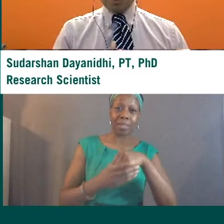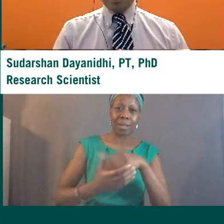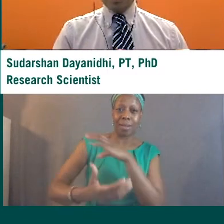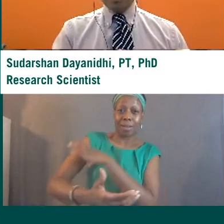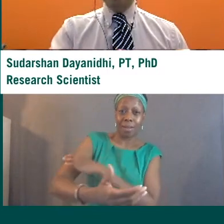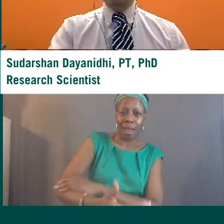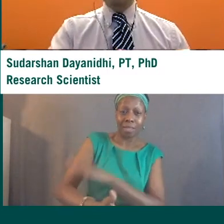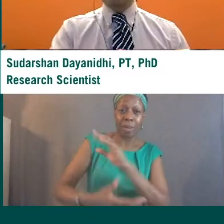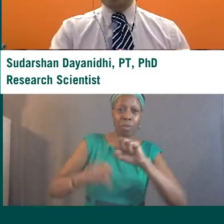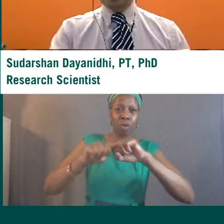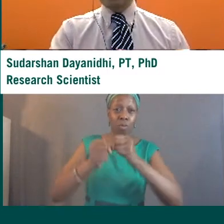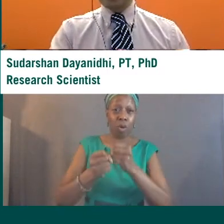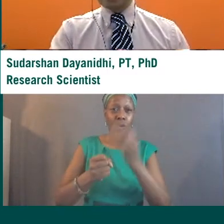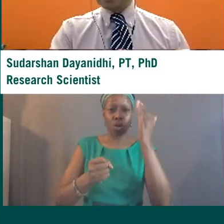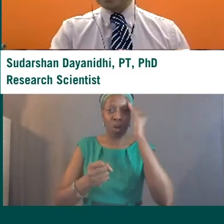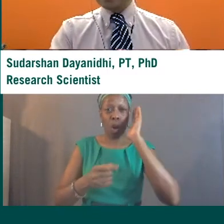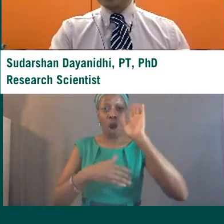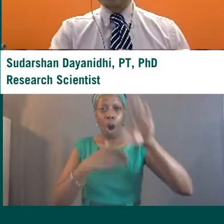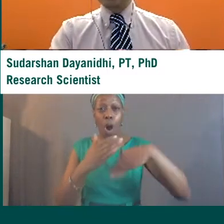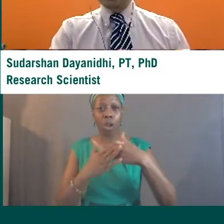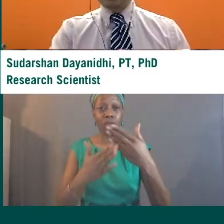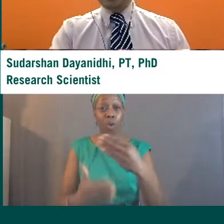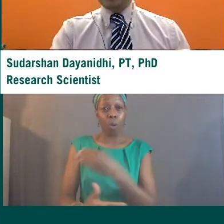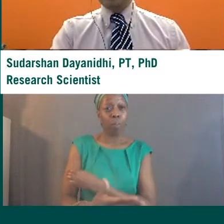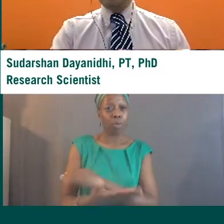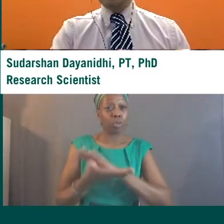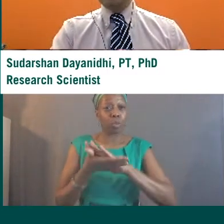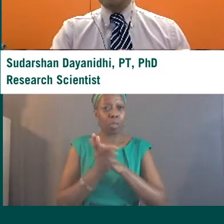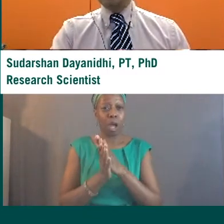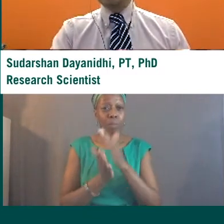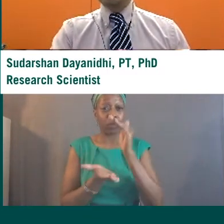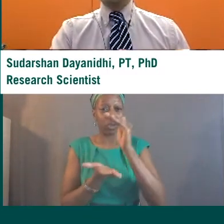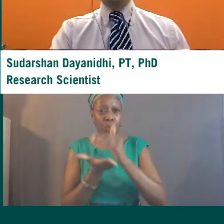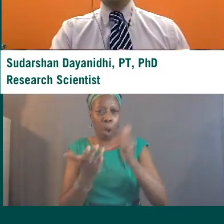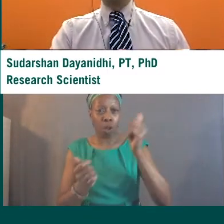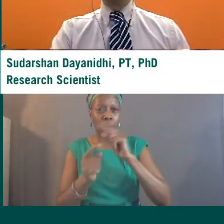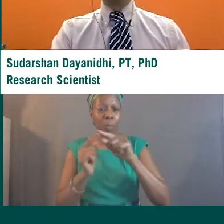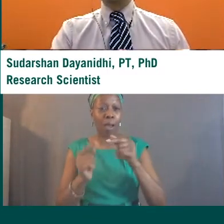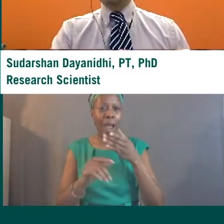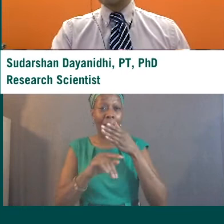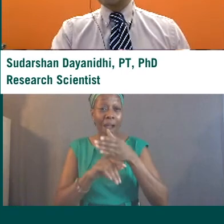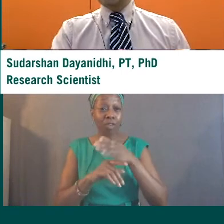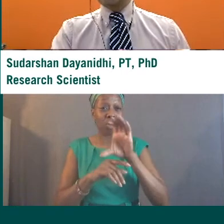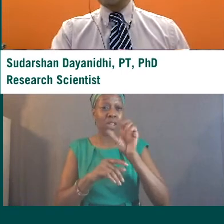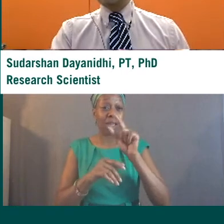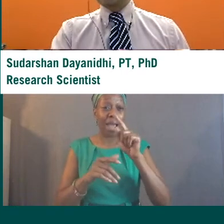the muscle responds by activating these cells and the cells will increase in number.